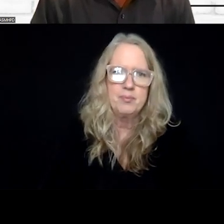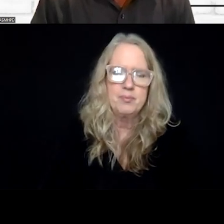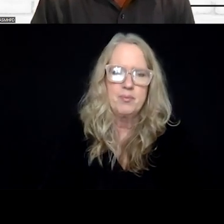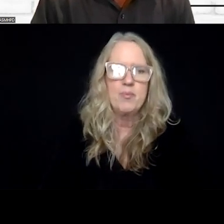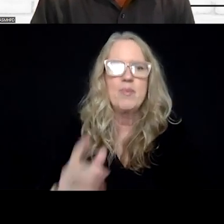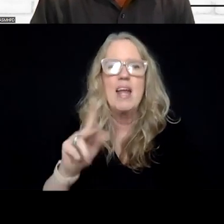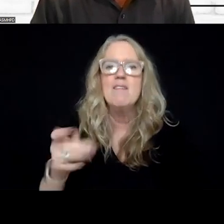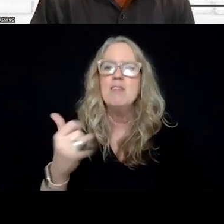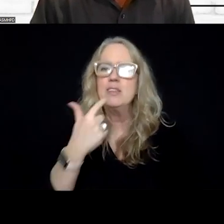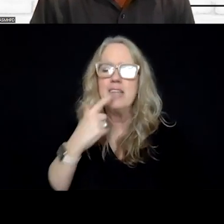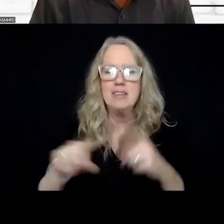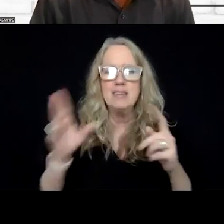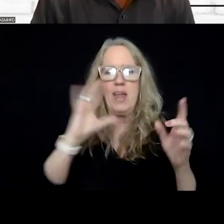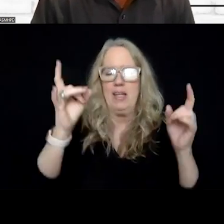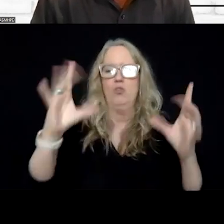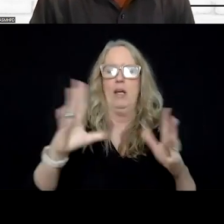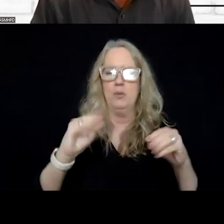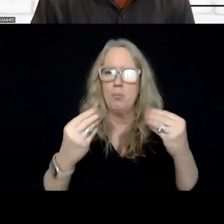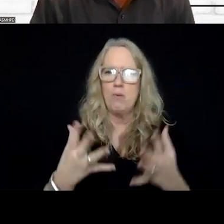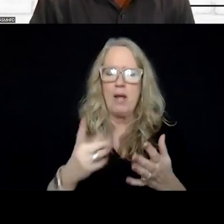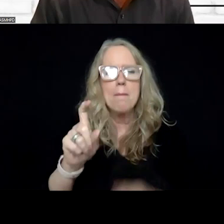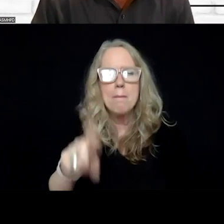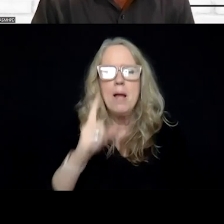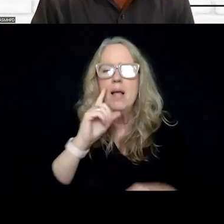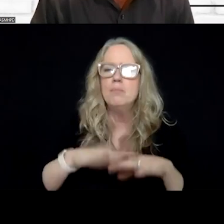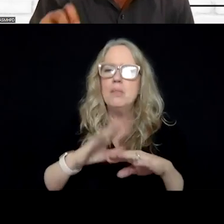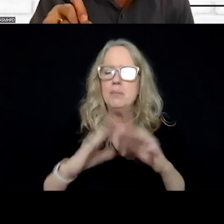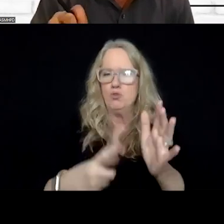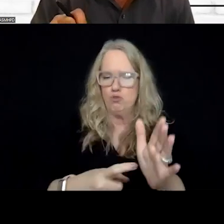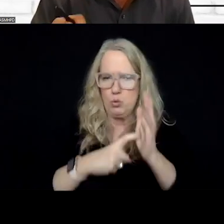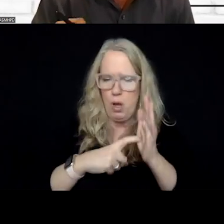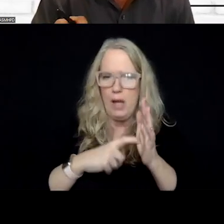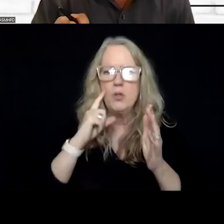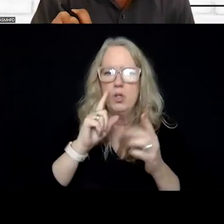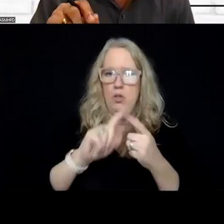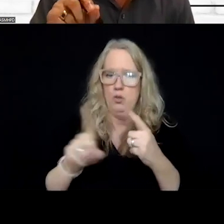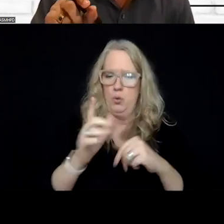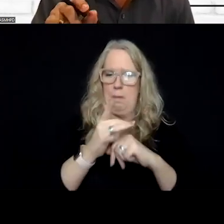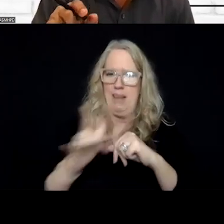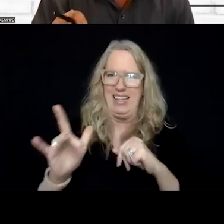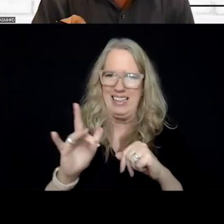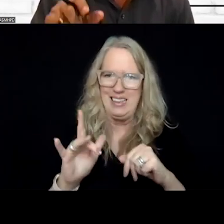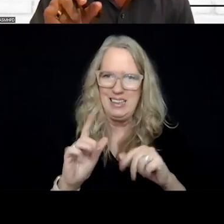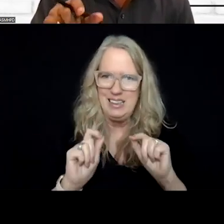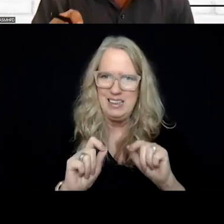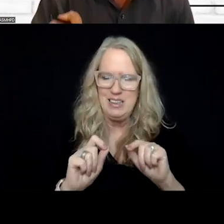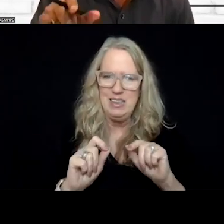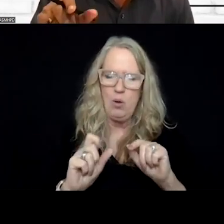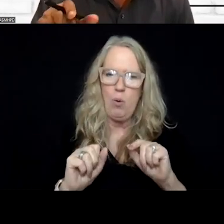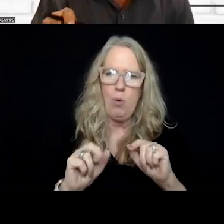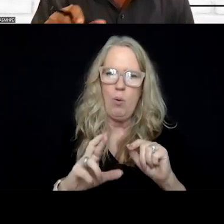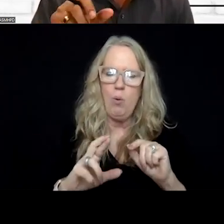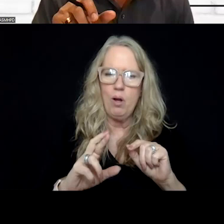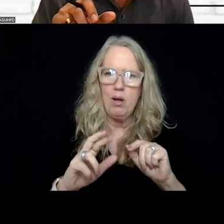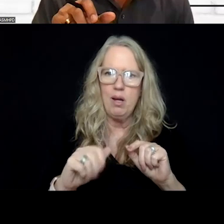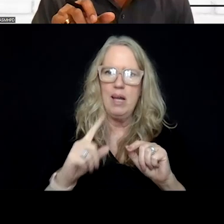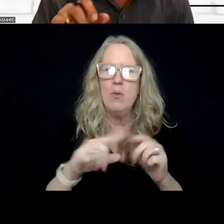PROVIDER MUST HAVE THE MINIMUM FUNDING REQUIRED TO BLANK FOR CRISIS AVAILABILITY.